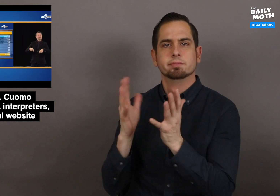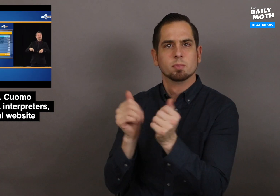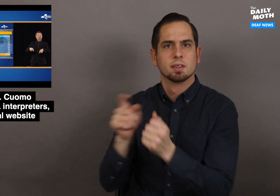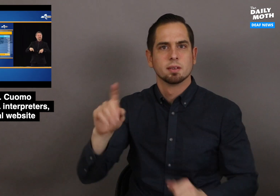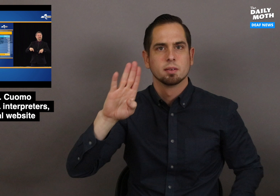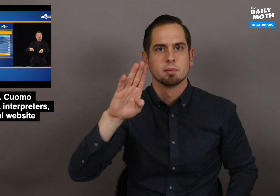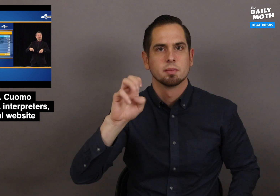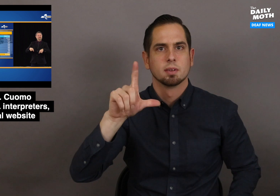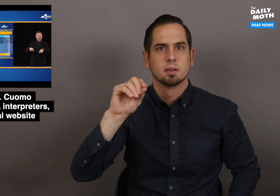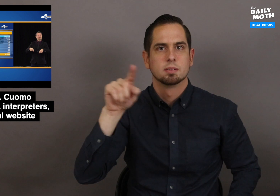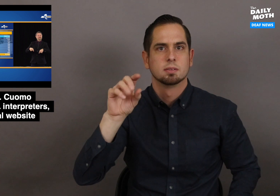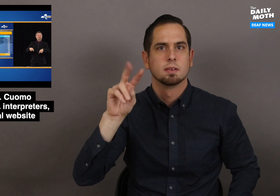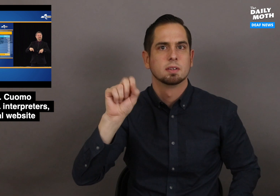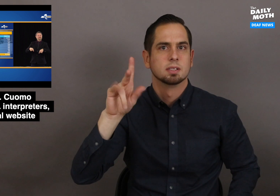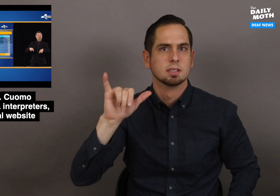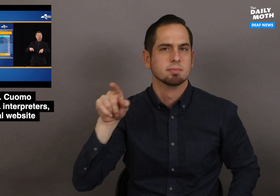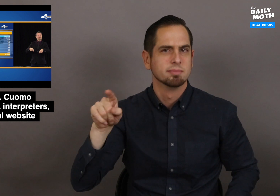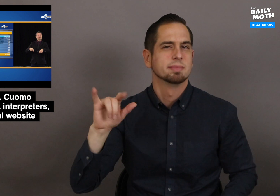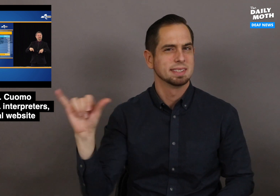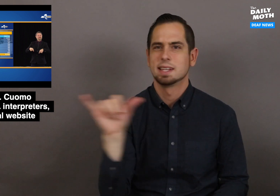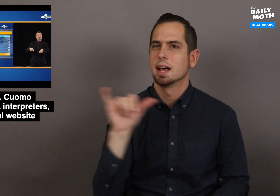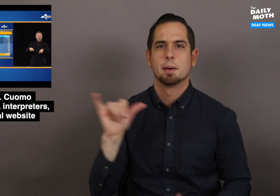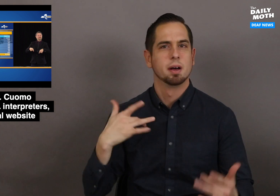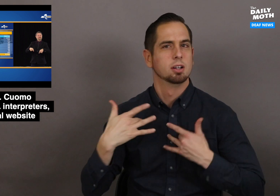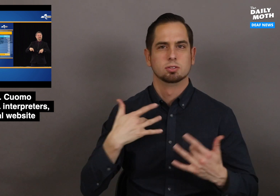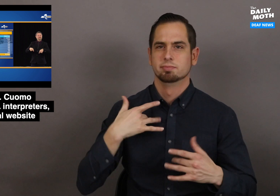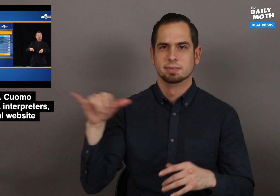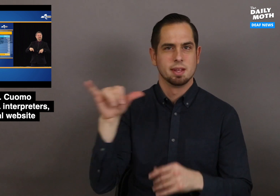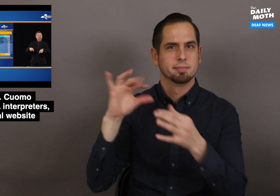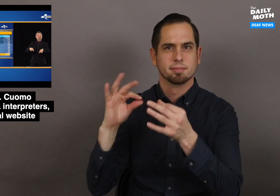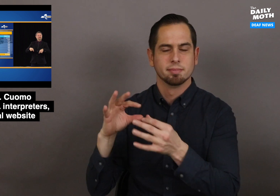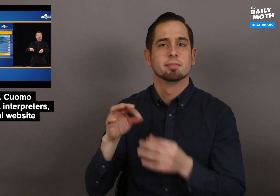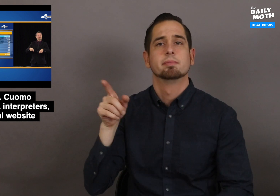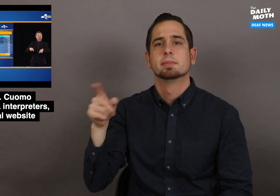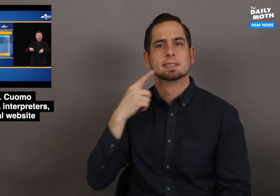Belozovsky shared some of the same concerns -